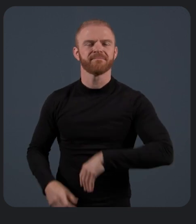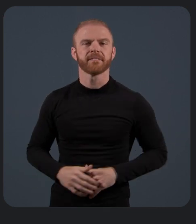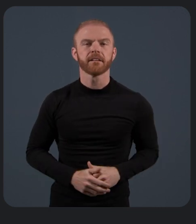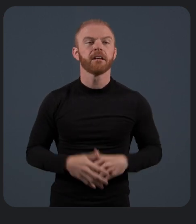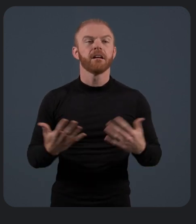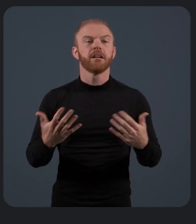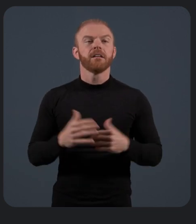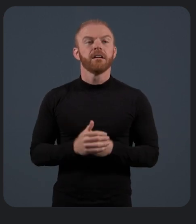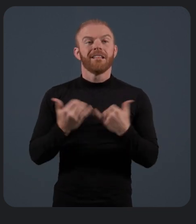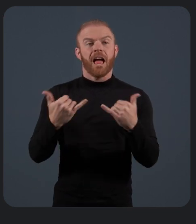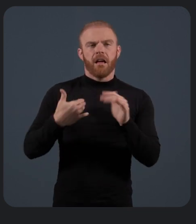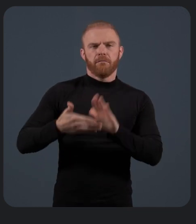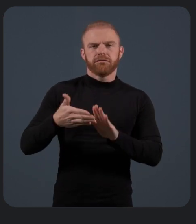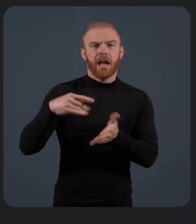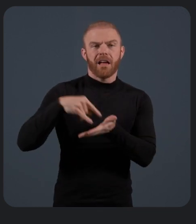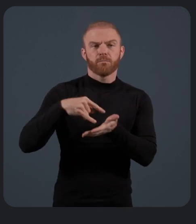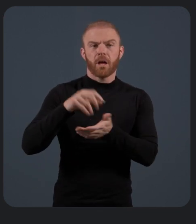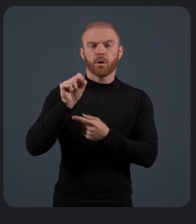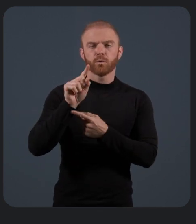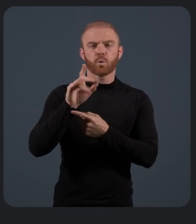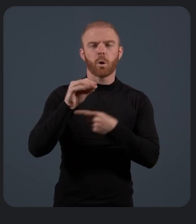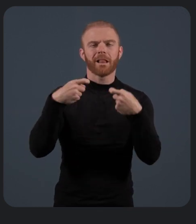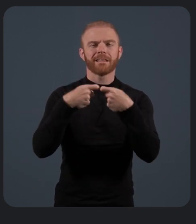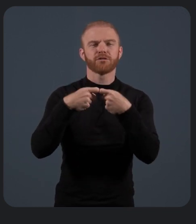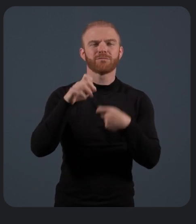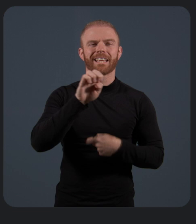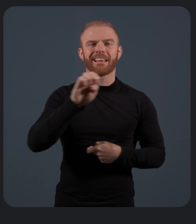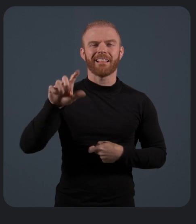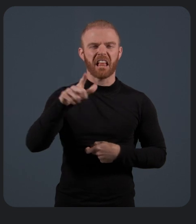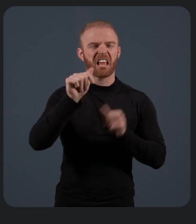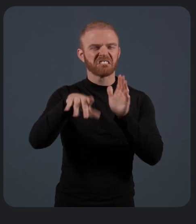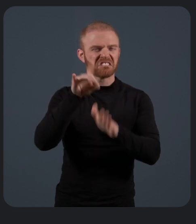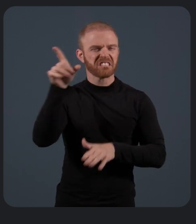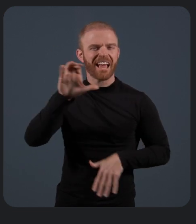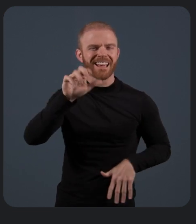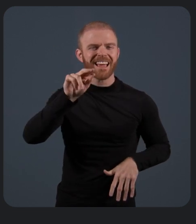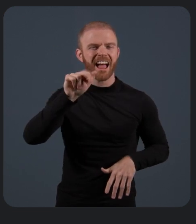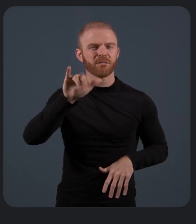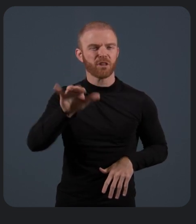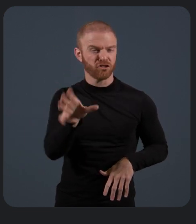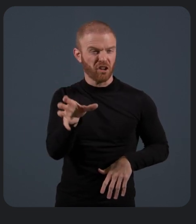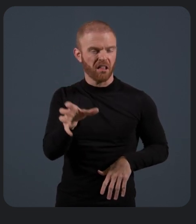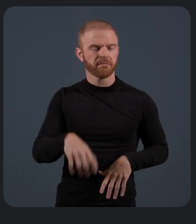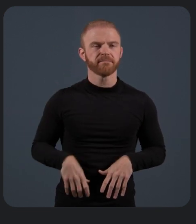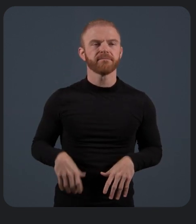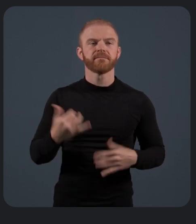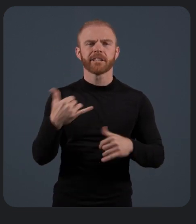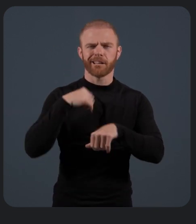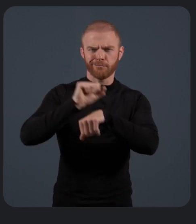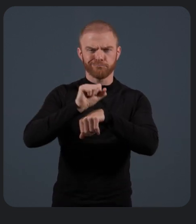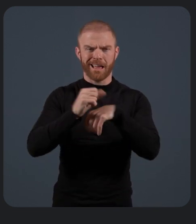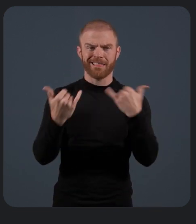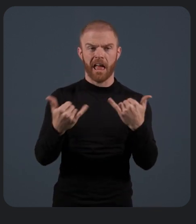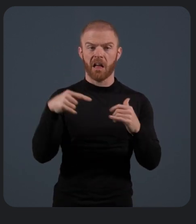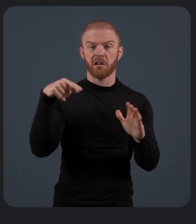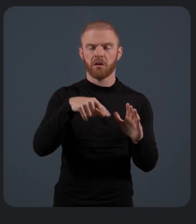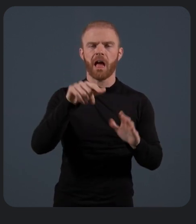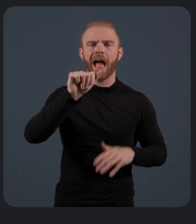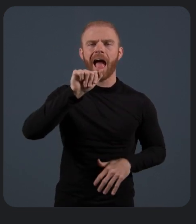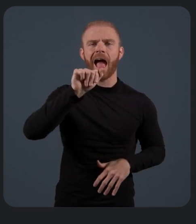Now I'm running Android Studio Electric Eel, which you can find on the canary channel. And I'm using the app called Now in Android,